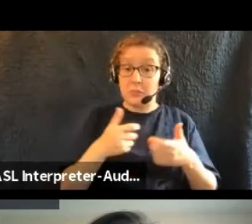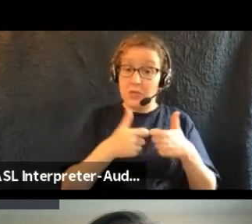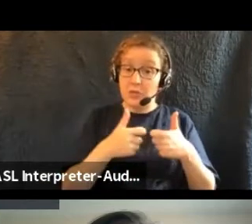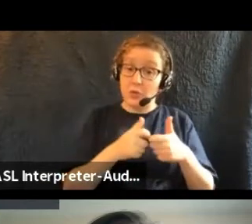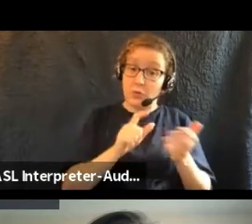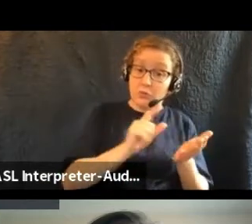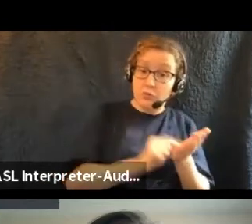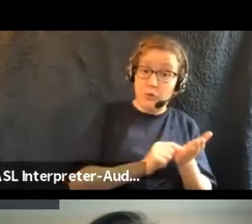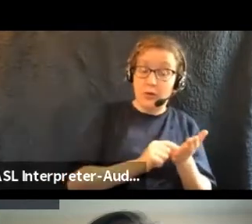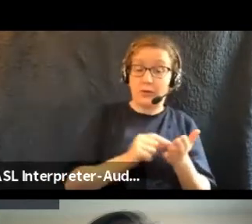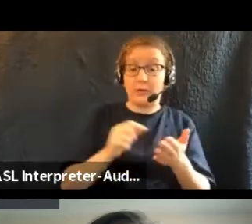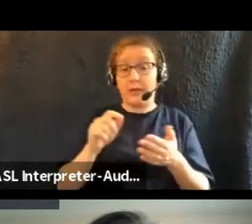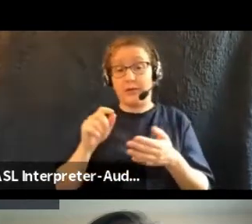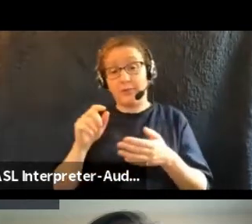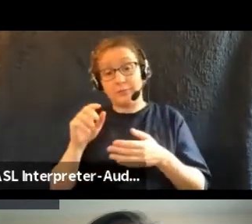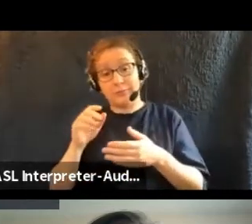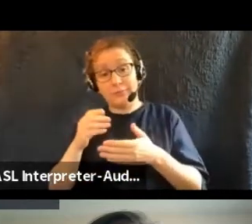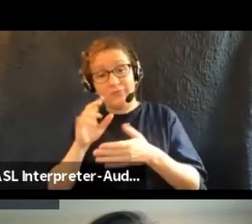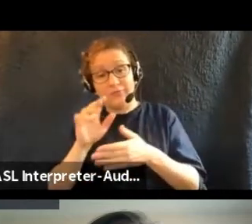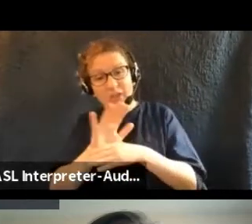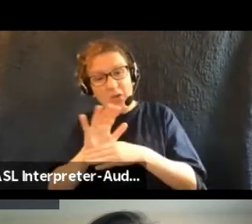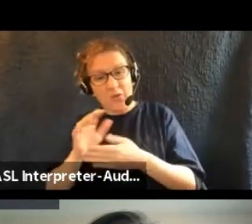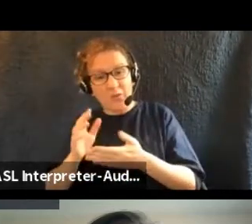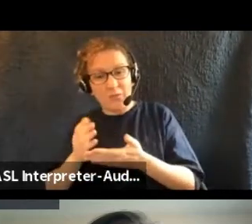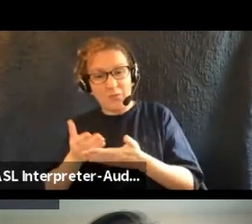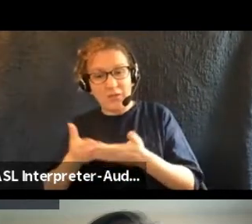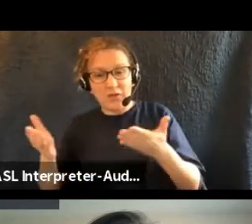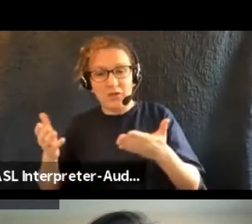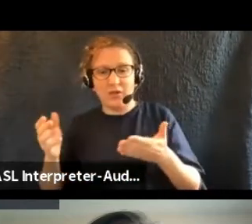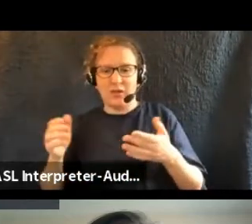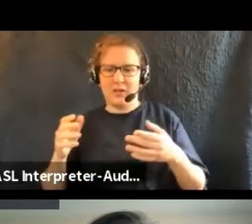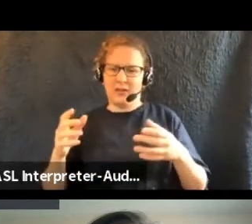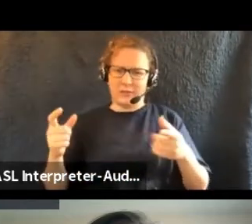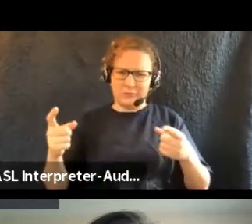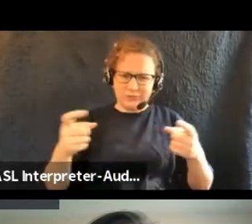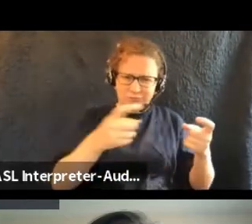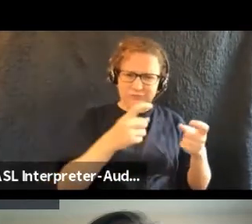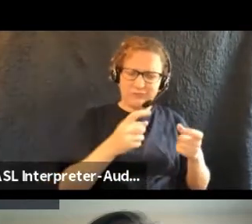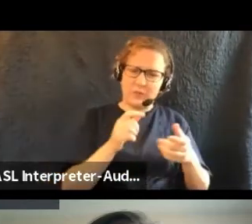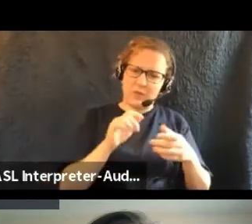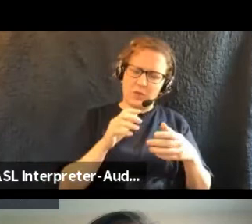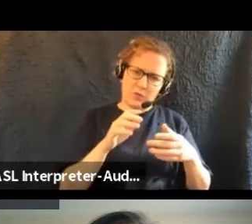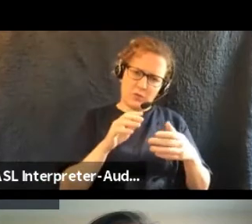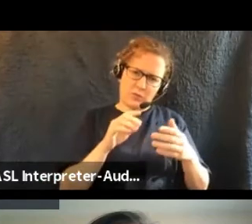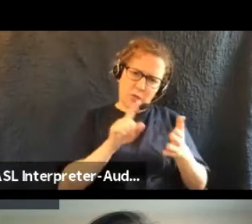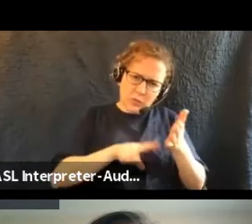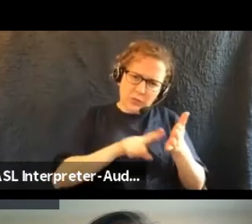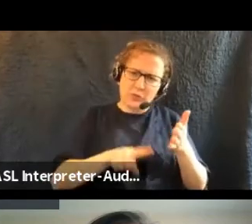research and analysis and training materials on international accessibility and mobility